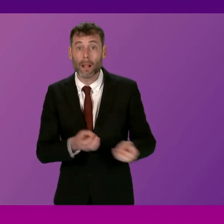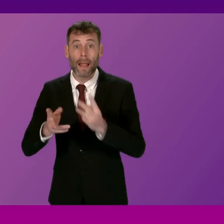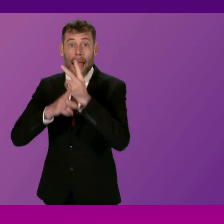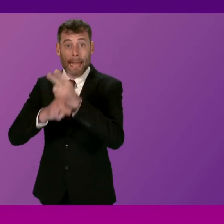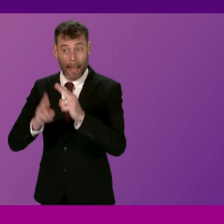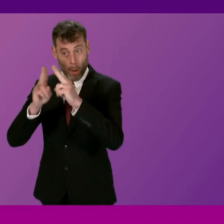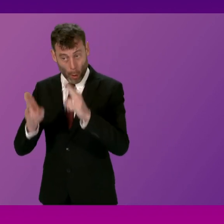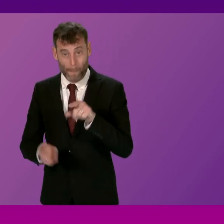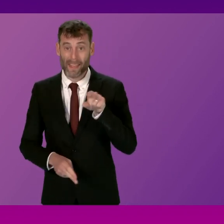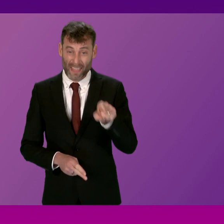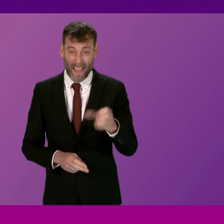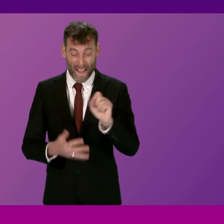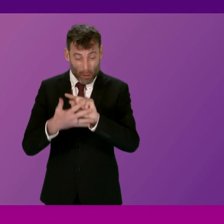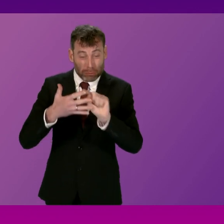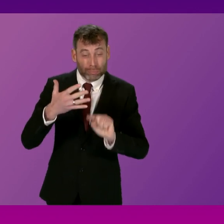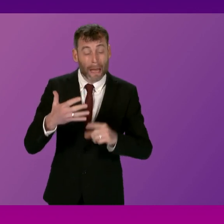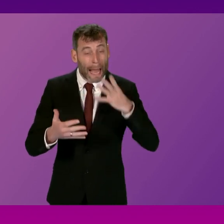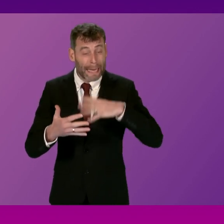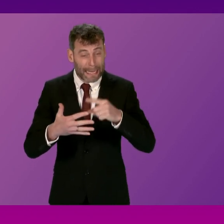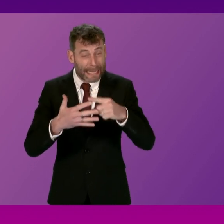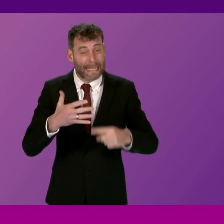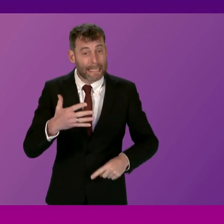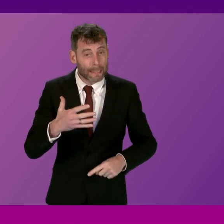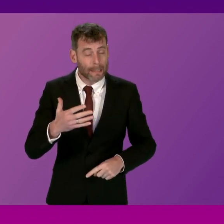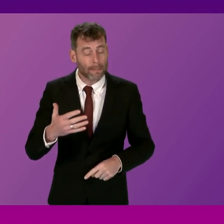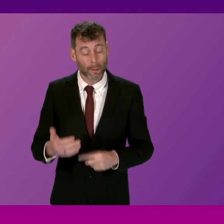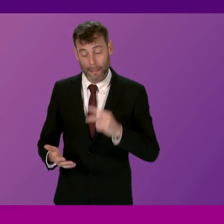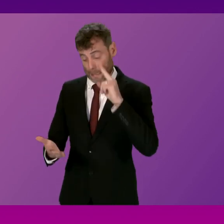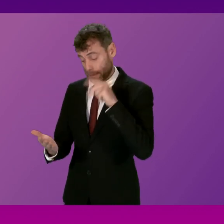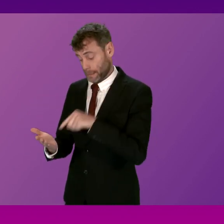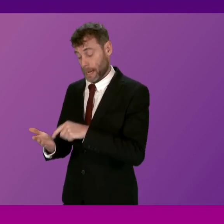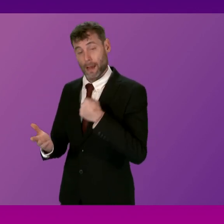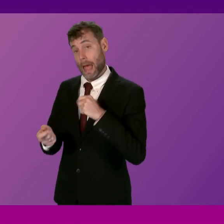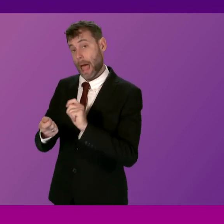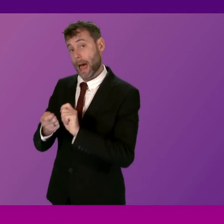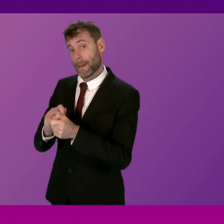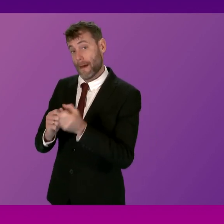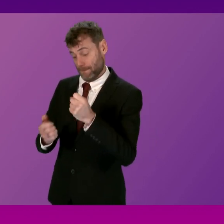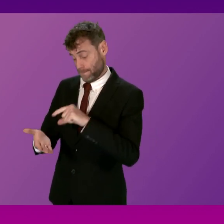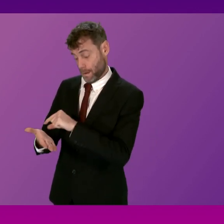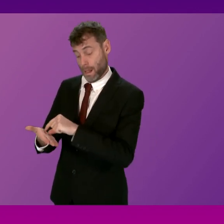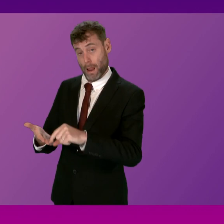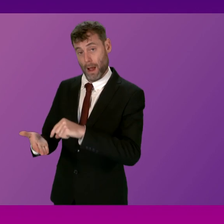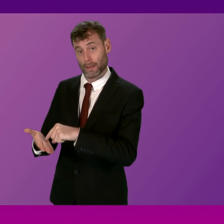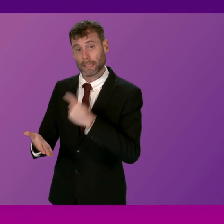Indeed, the first line of my amendment makes a point about the need for investigations into